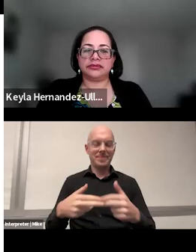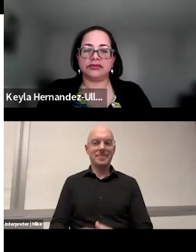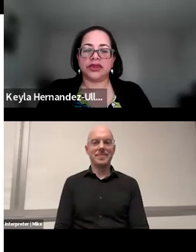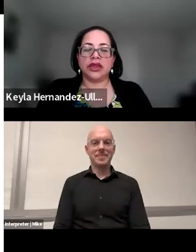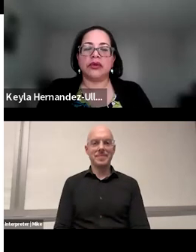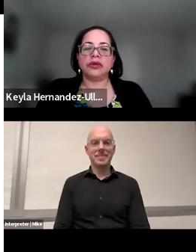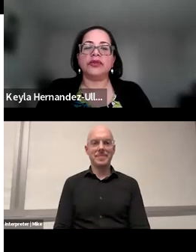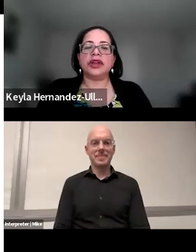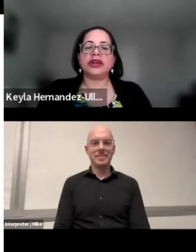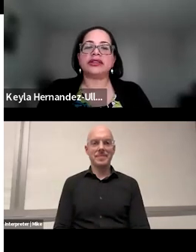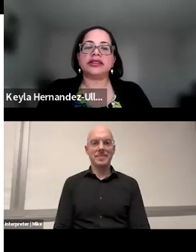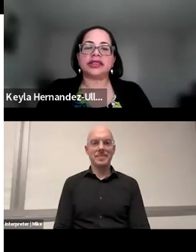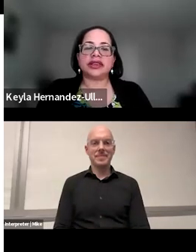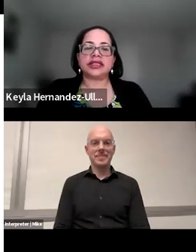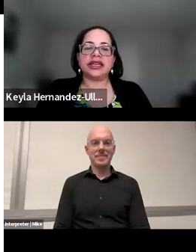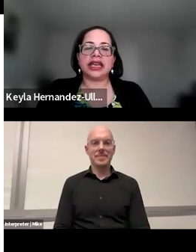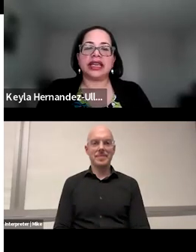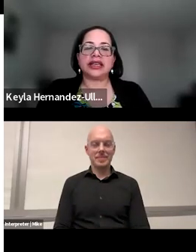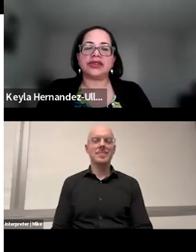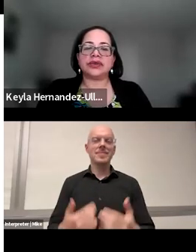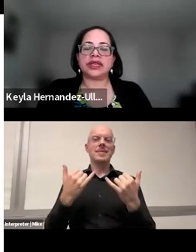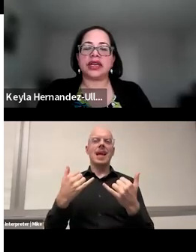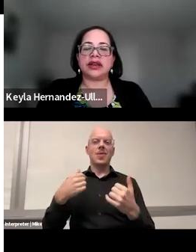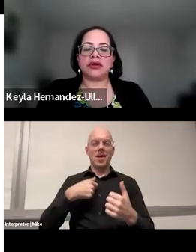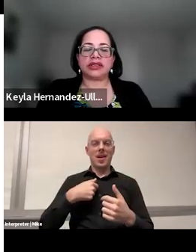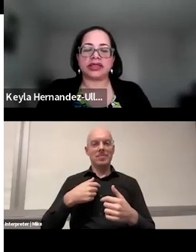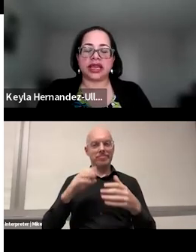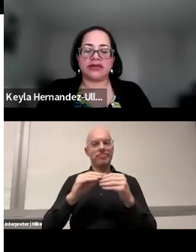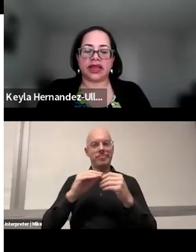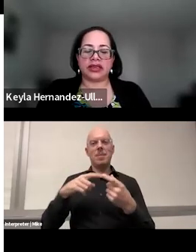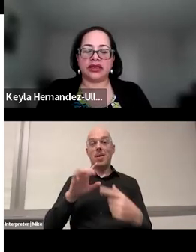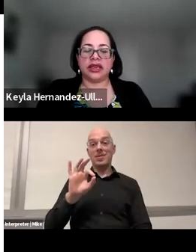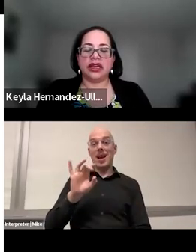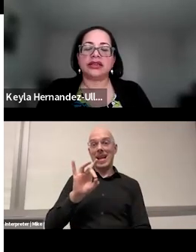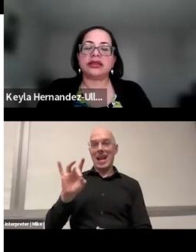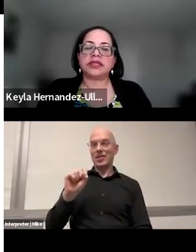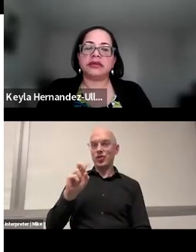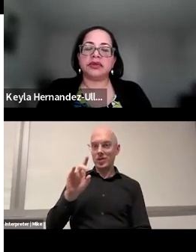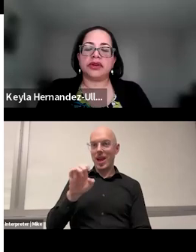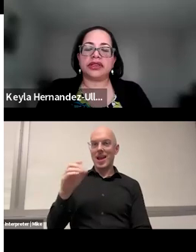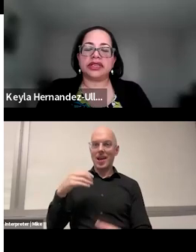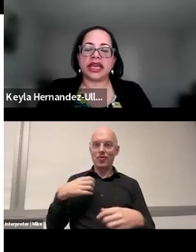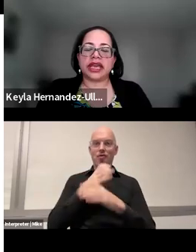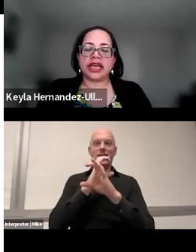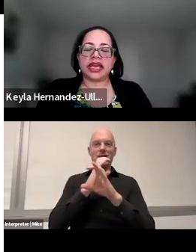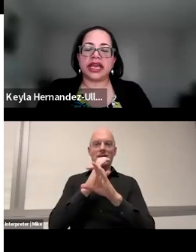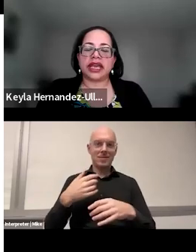Keyla Hernandez-Ulloa: Next slide, please. Keyla Hernandez-Ulloa: We are moving on to discuss 9, 8 8, suicide and crisis. Lifeline.